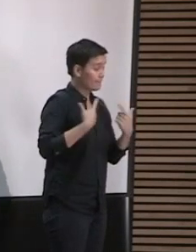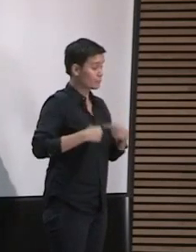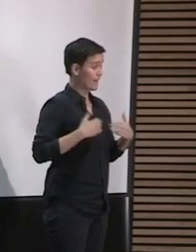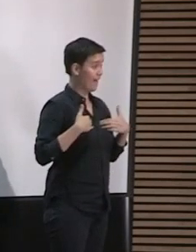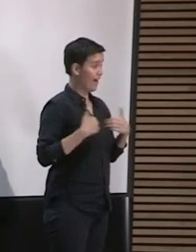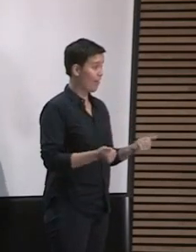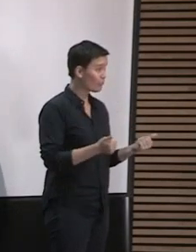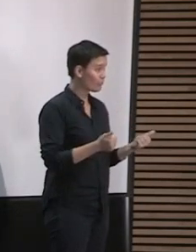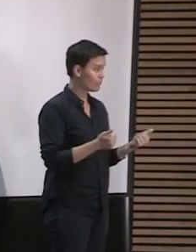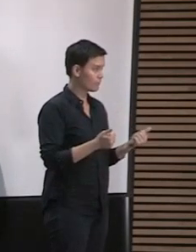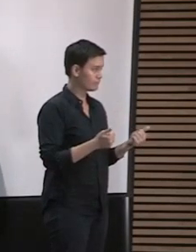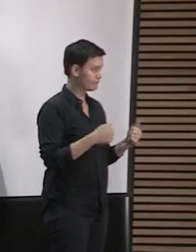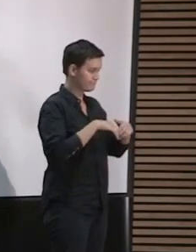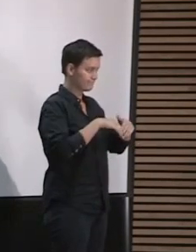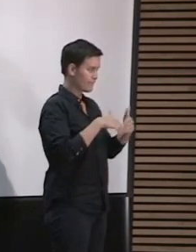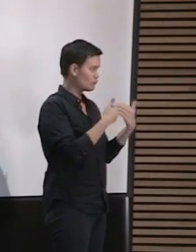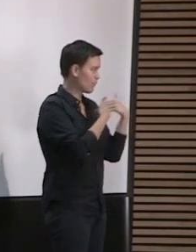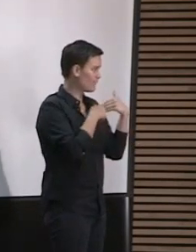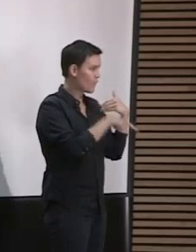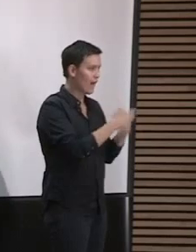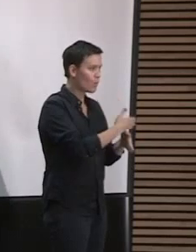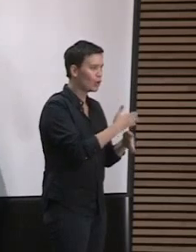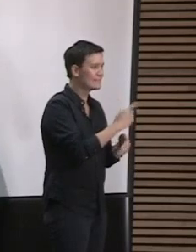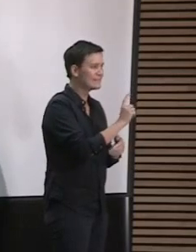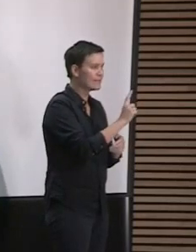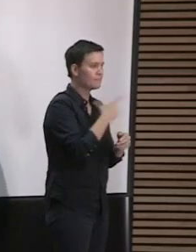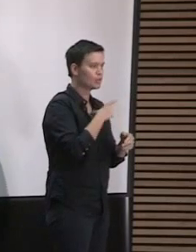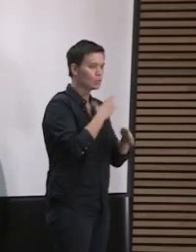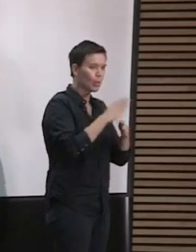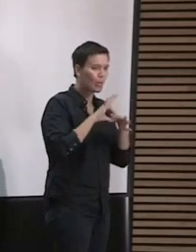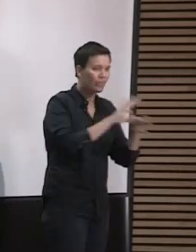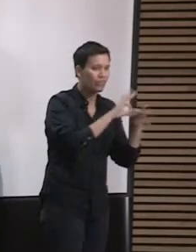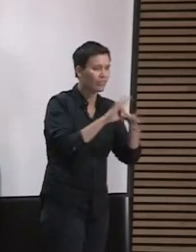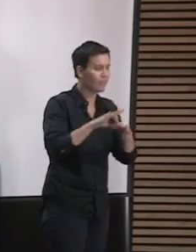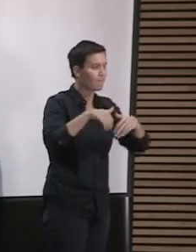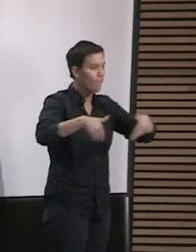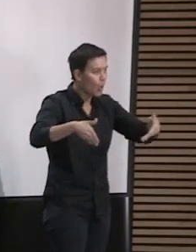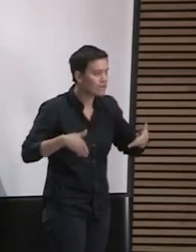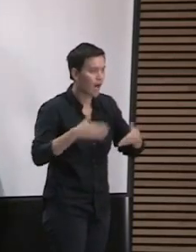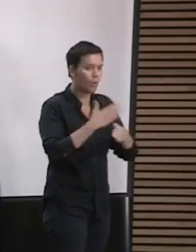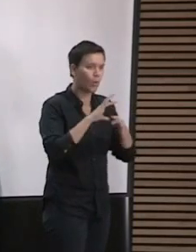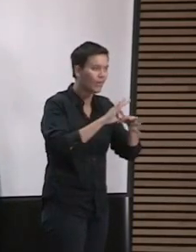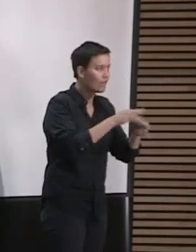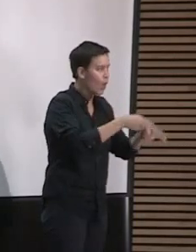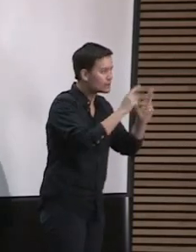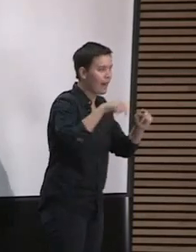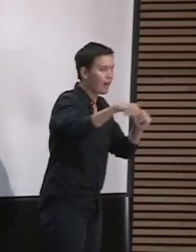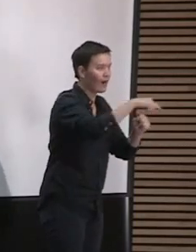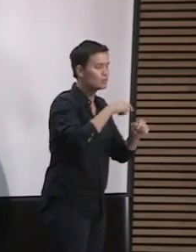exercise. It's multiple agencies, multiple sites. This extra support should give that added confidence that we're